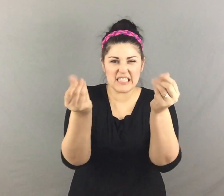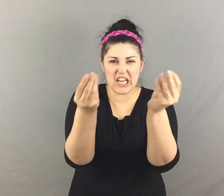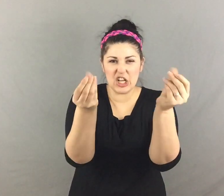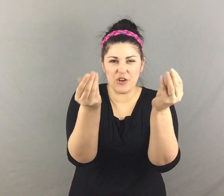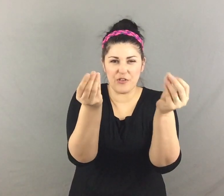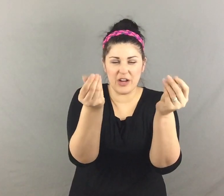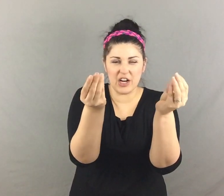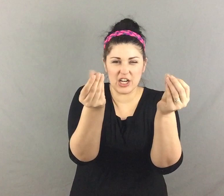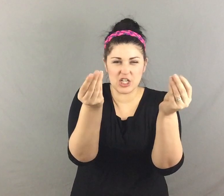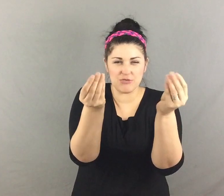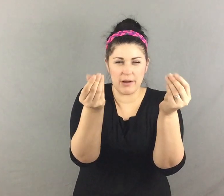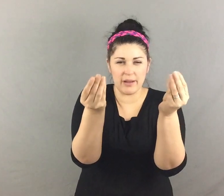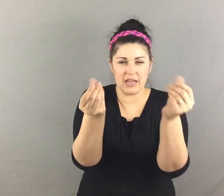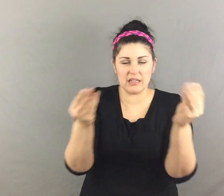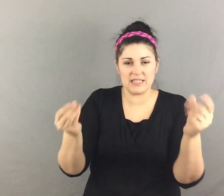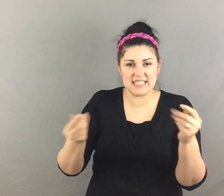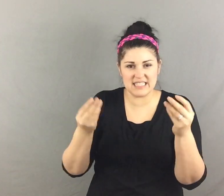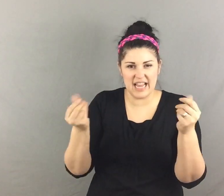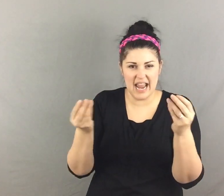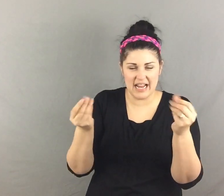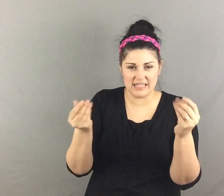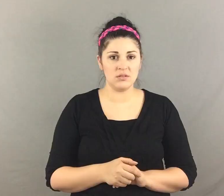It's in your fingers rubbing it. Sand.